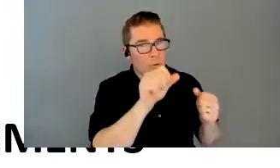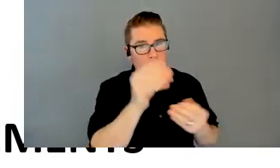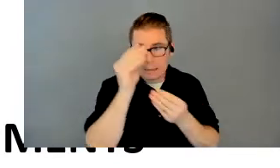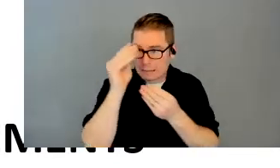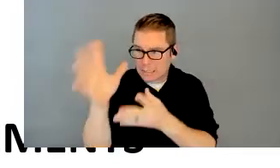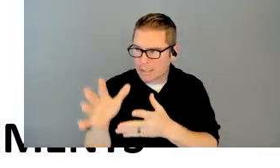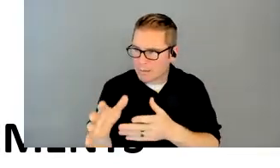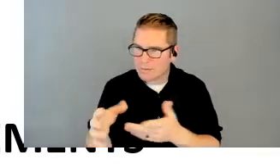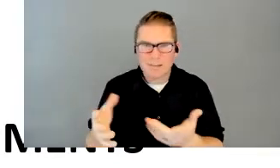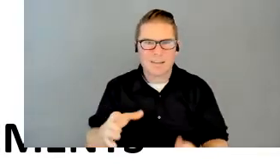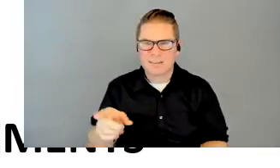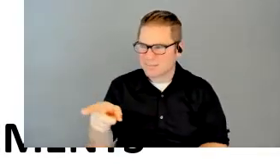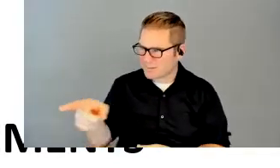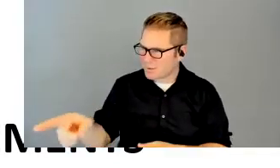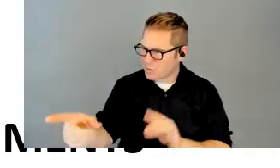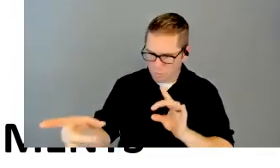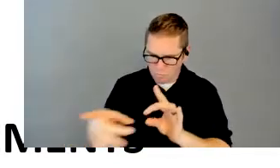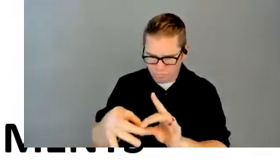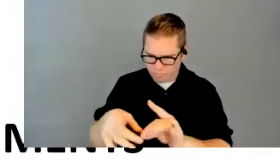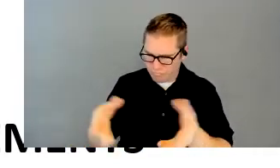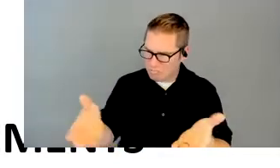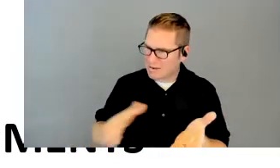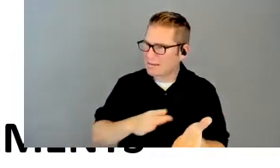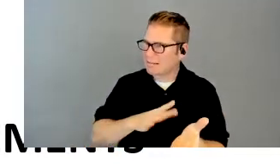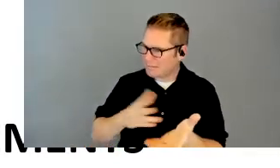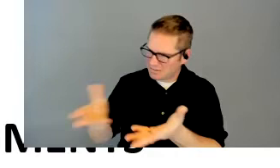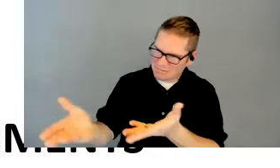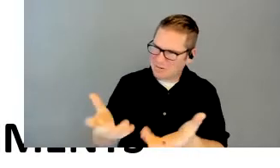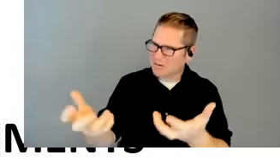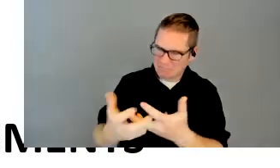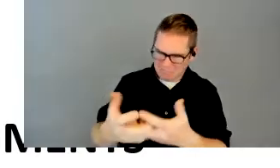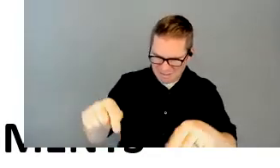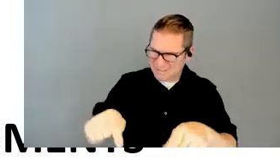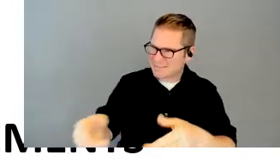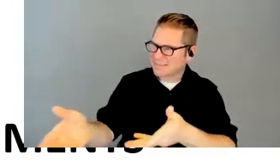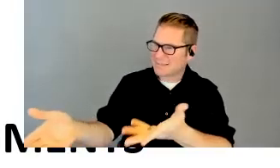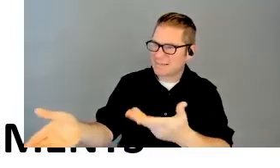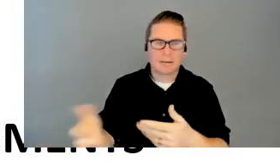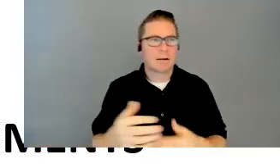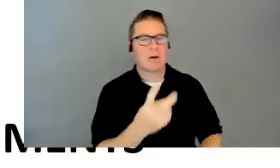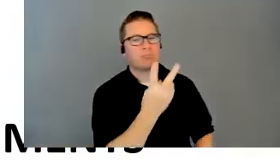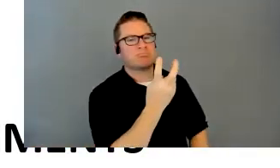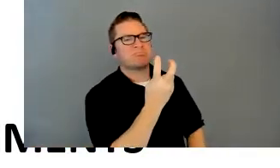They won't they don't believe you. And we we and that goes back to that trust, right?